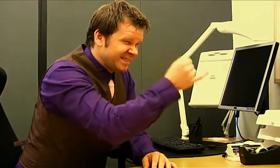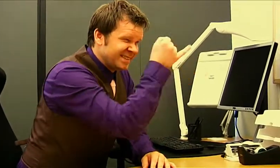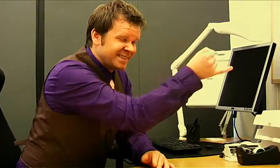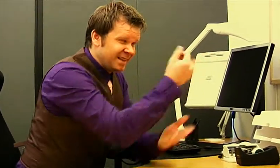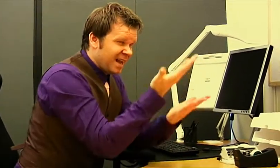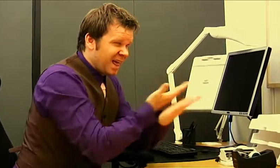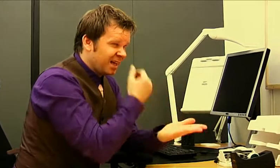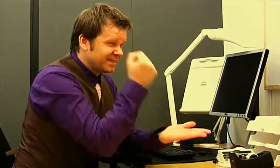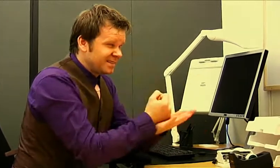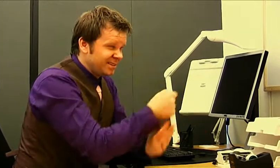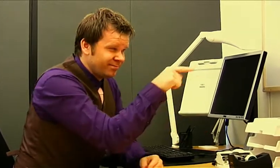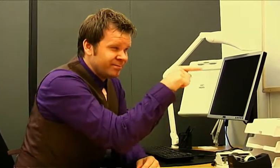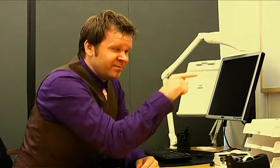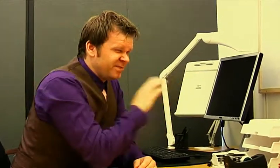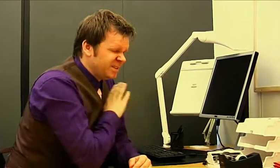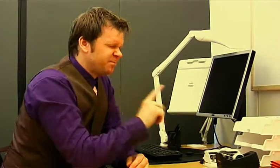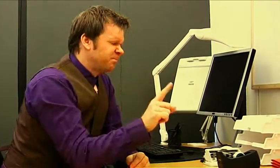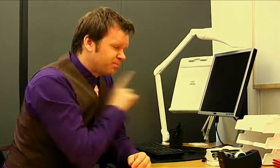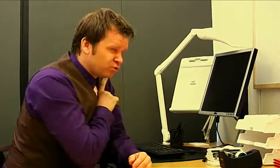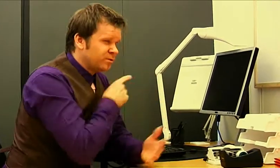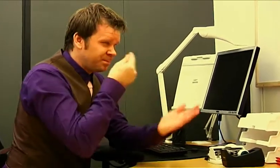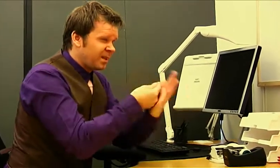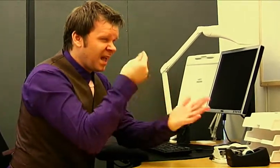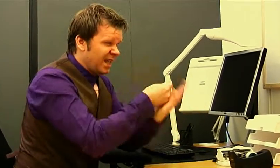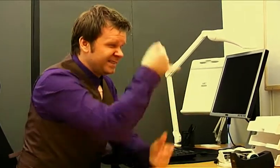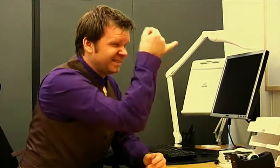In the county council, there are a lot of money...